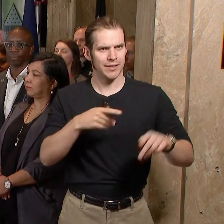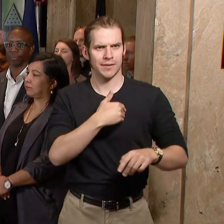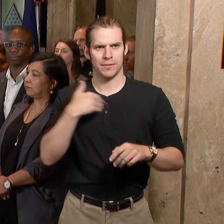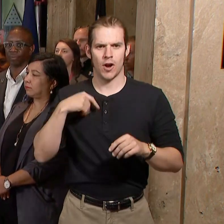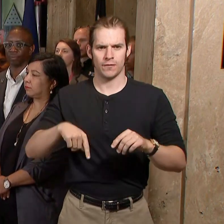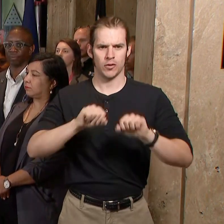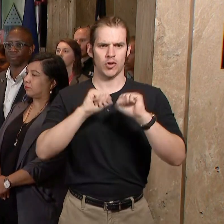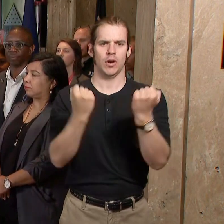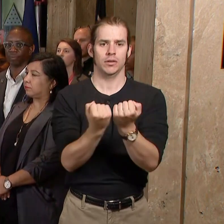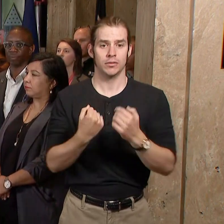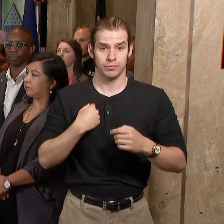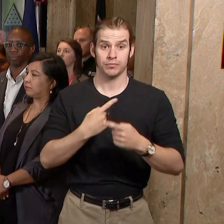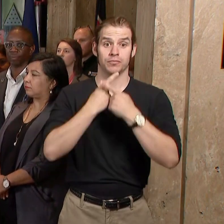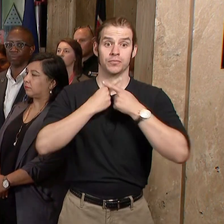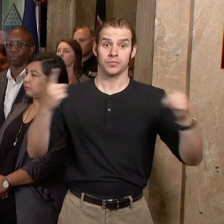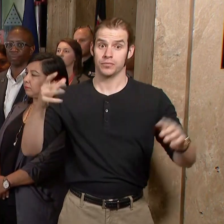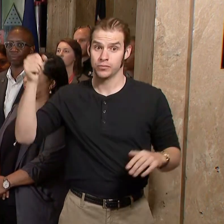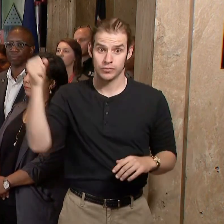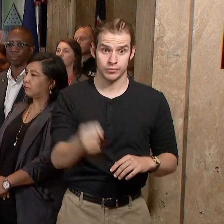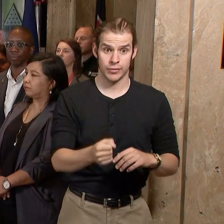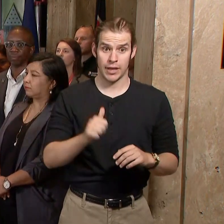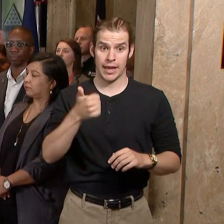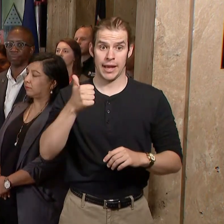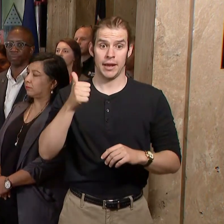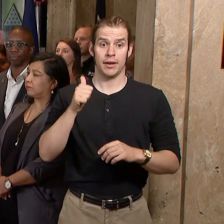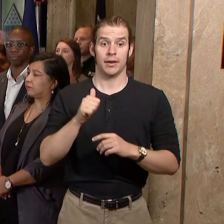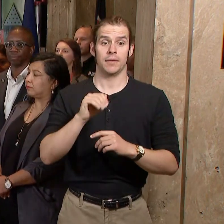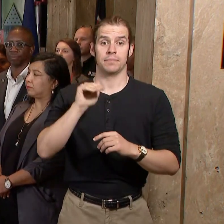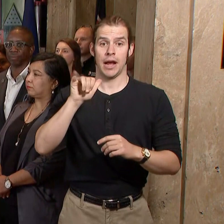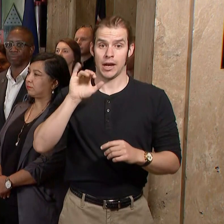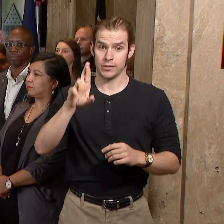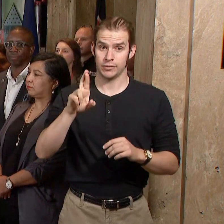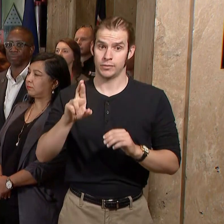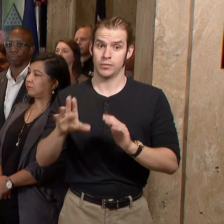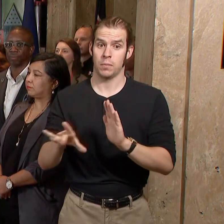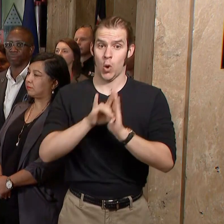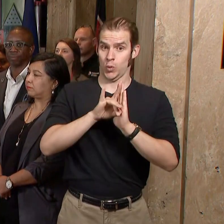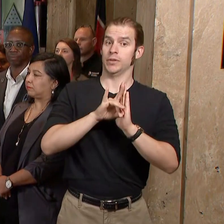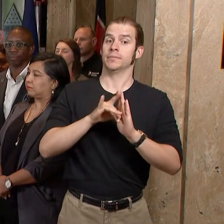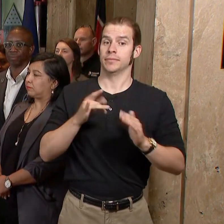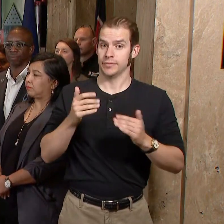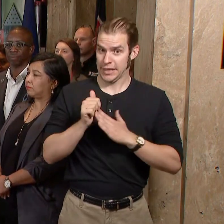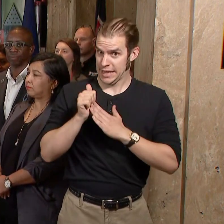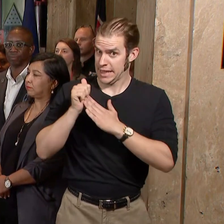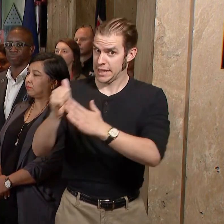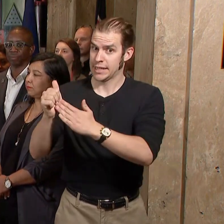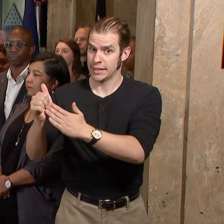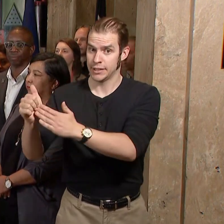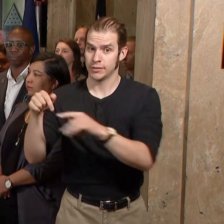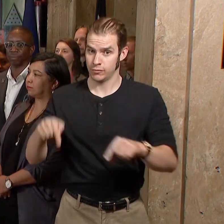in 10 mayoral appointees to our office directly to lead on this effort. They will be directly partnering with the City Council members to